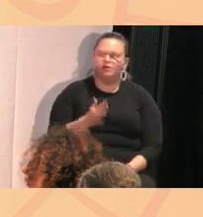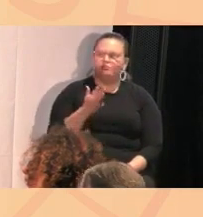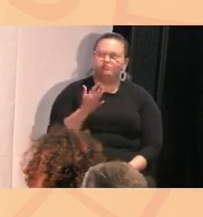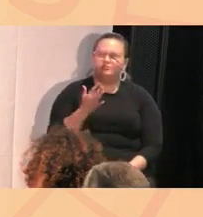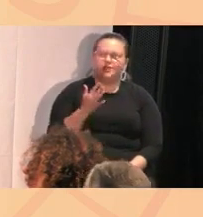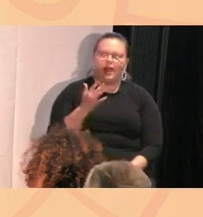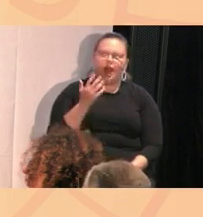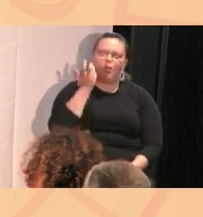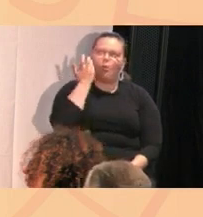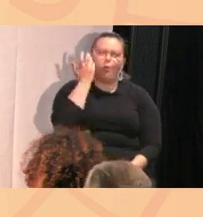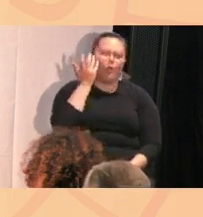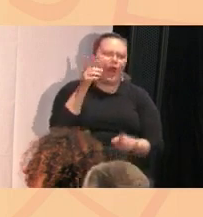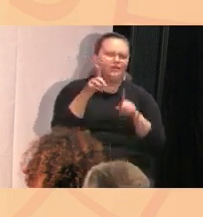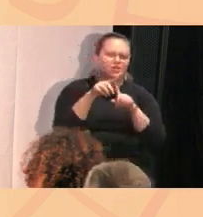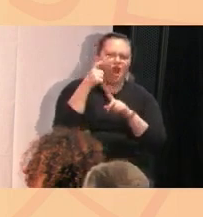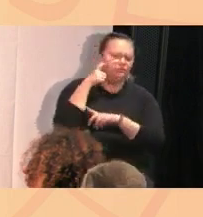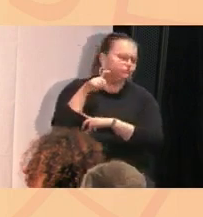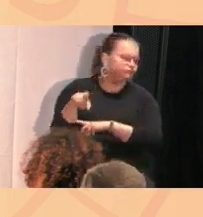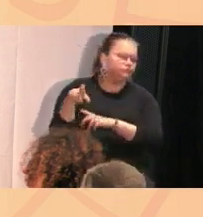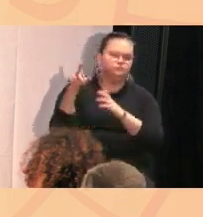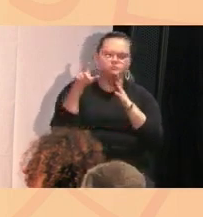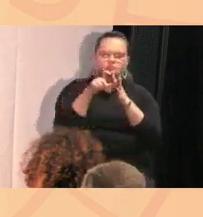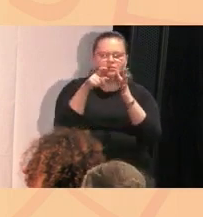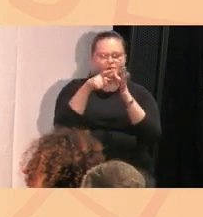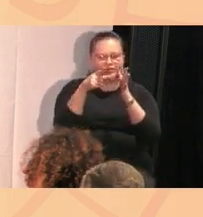we all exist in is a society that,